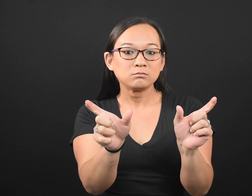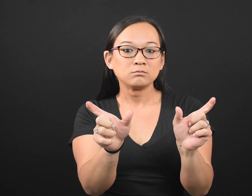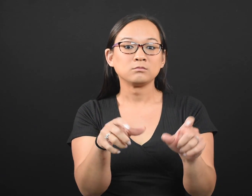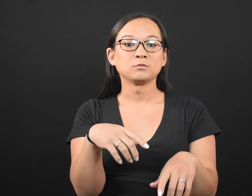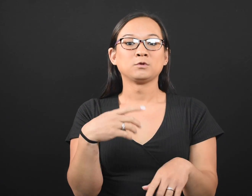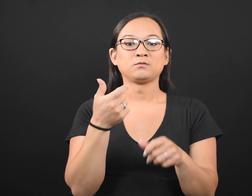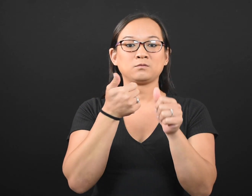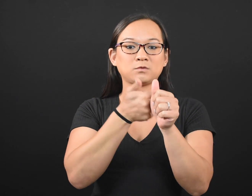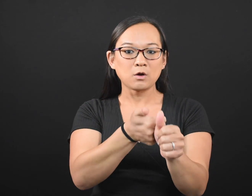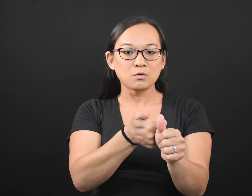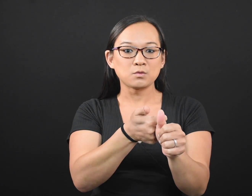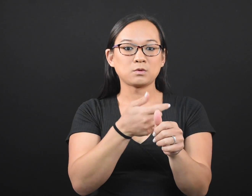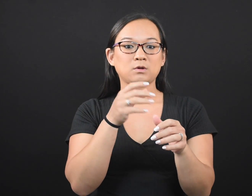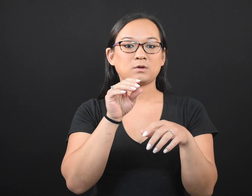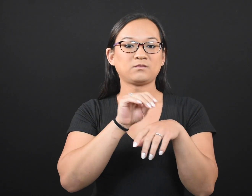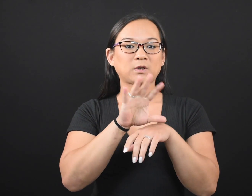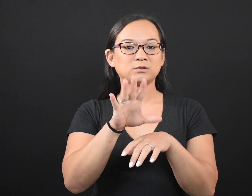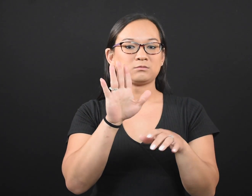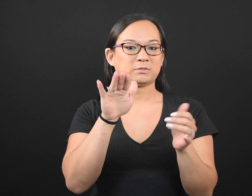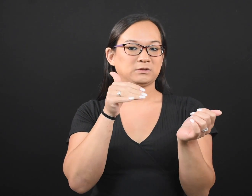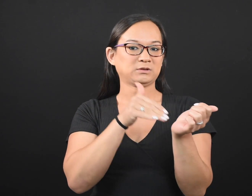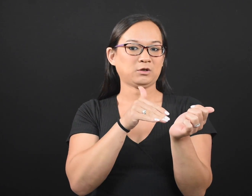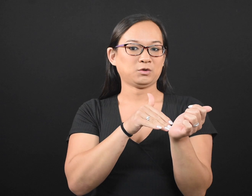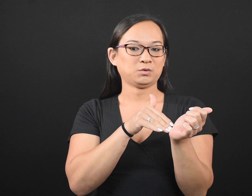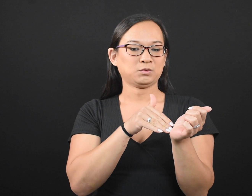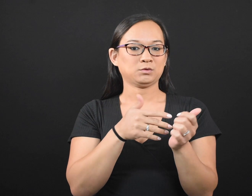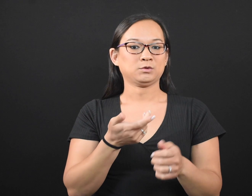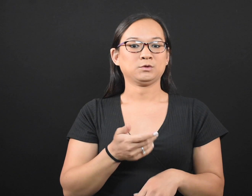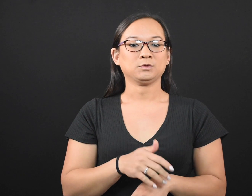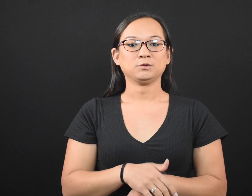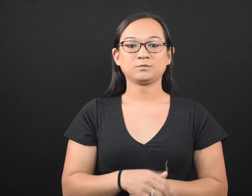and follow the advice of your healthcare provider or a public health professional.